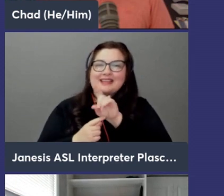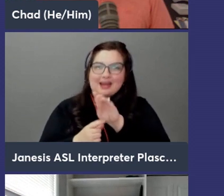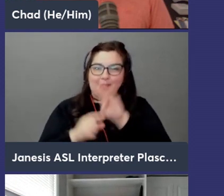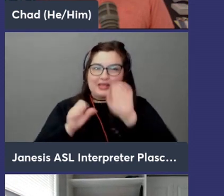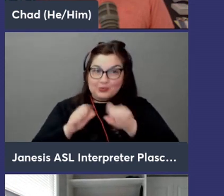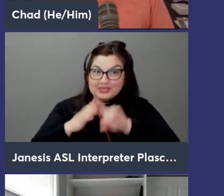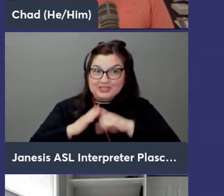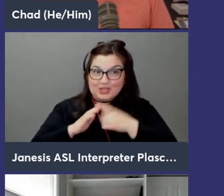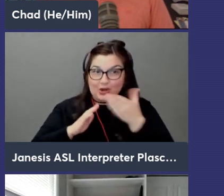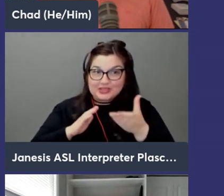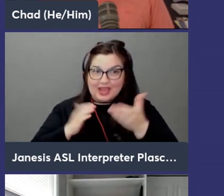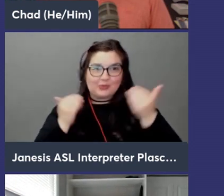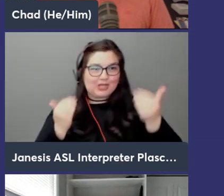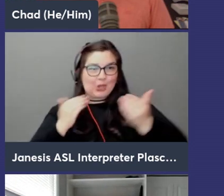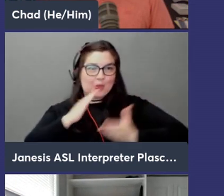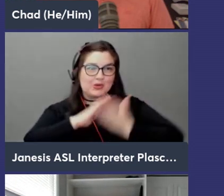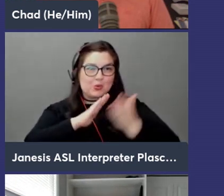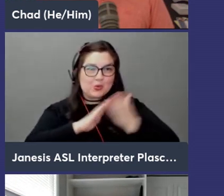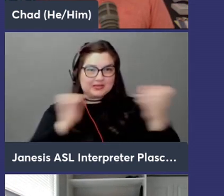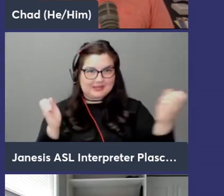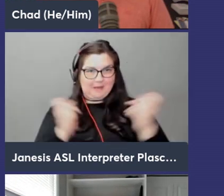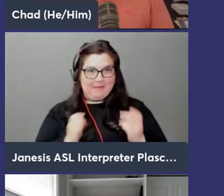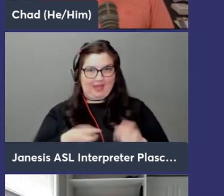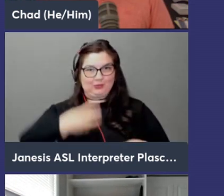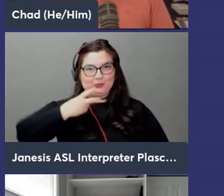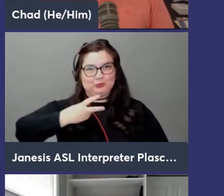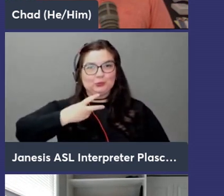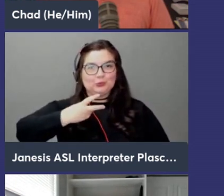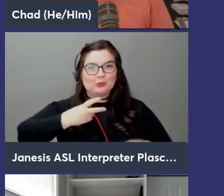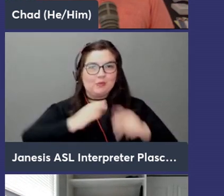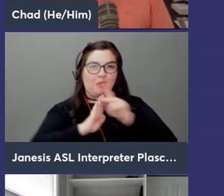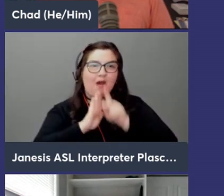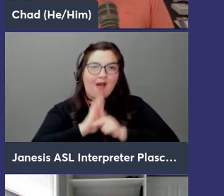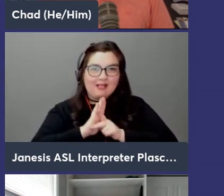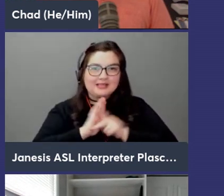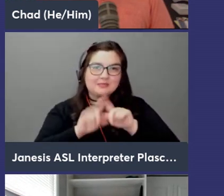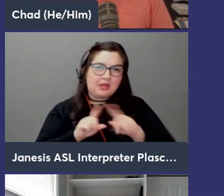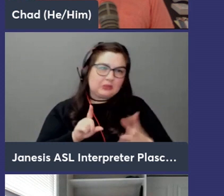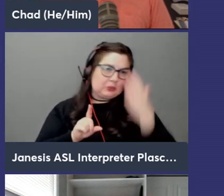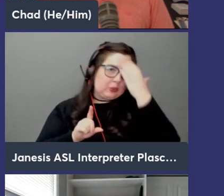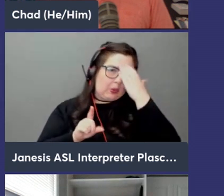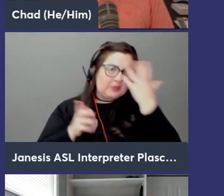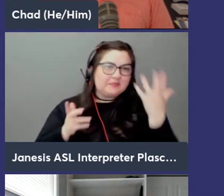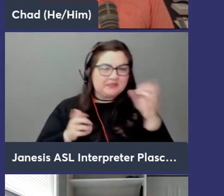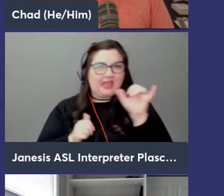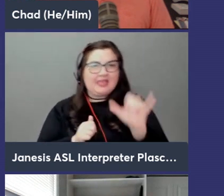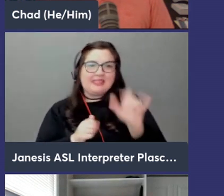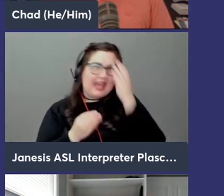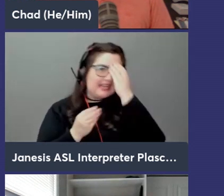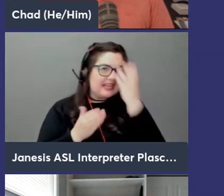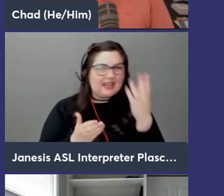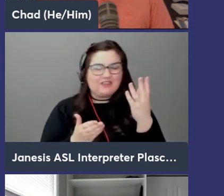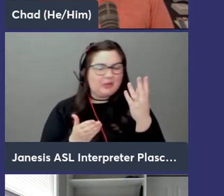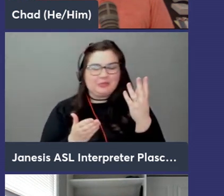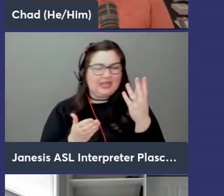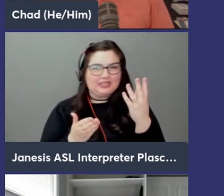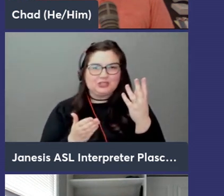We see that in this case, we get back to policies, but that sort of information isn't really where you start to get the power of graphs